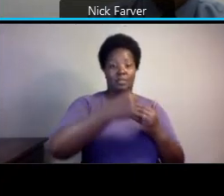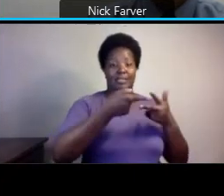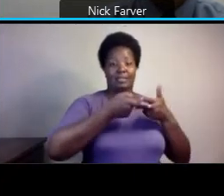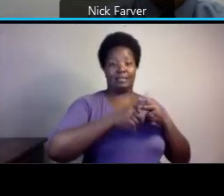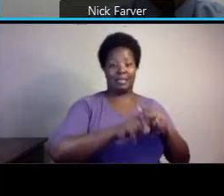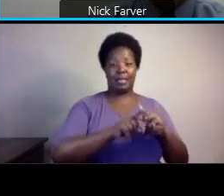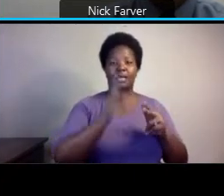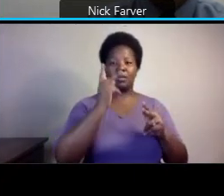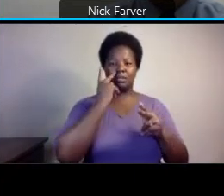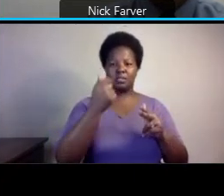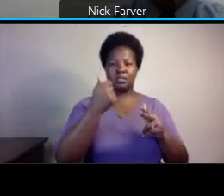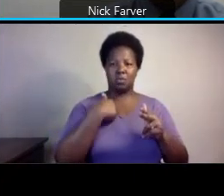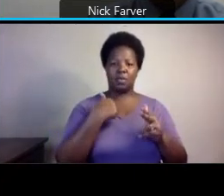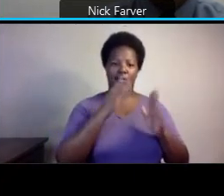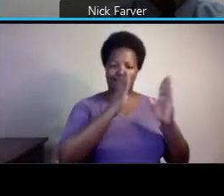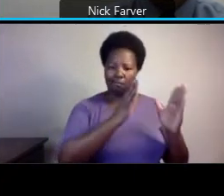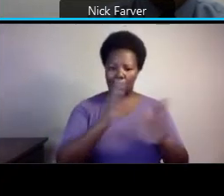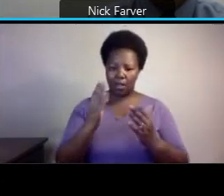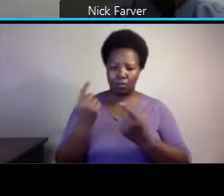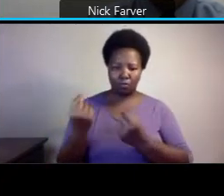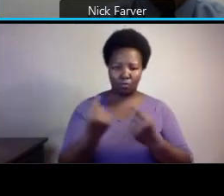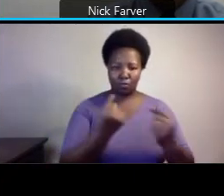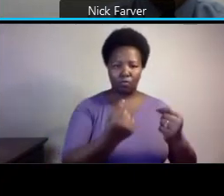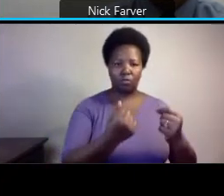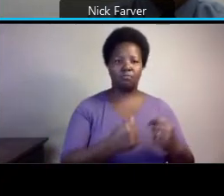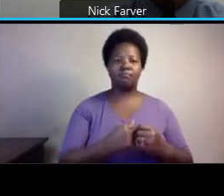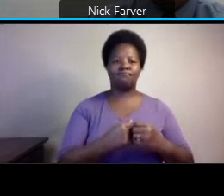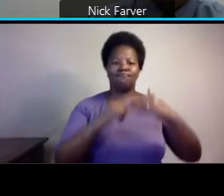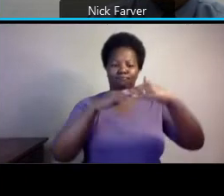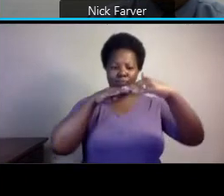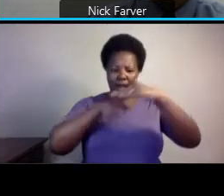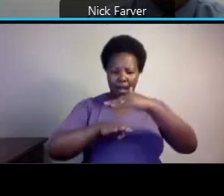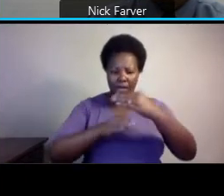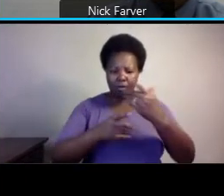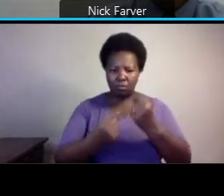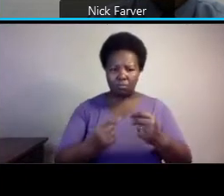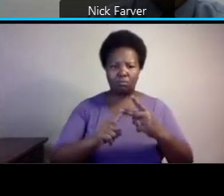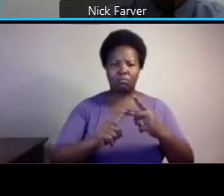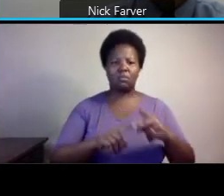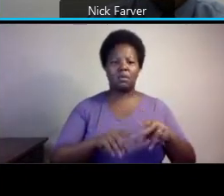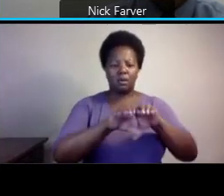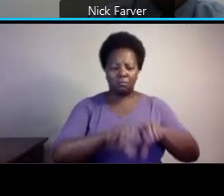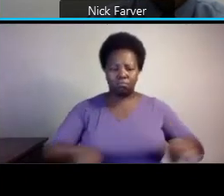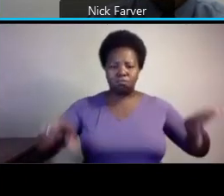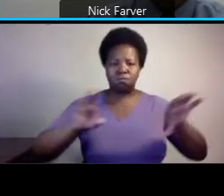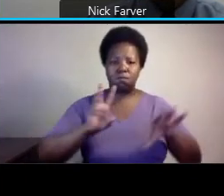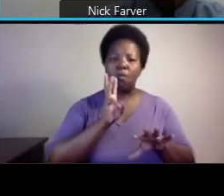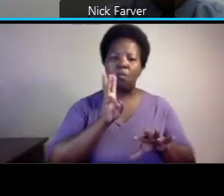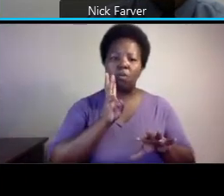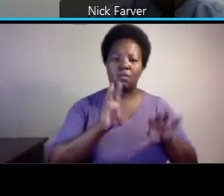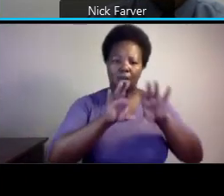contractor out there doing some underground utility work some storm drain work and i think